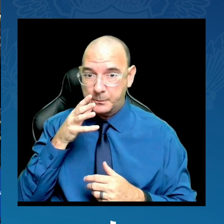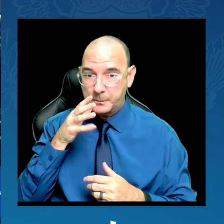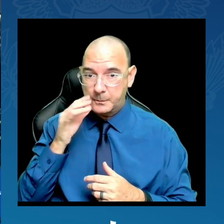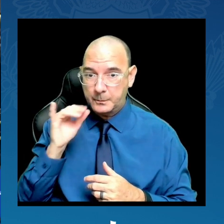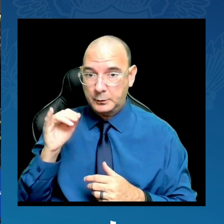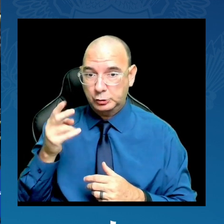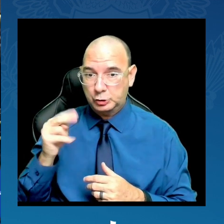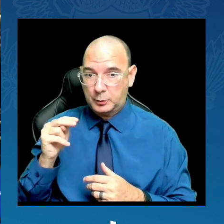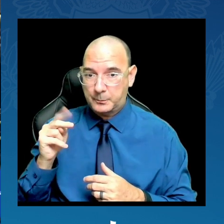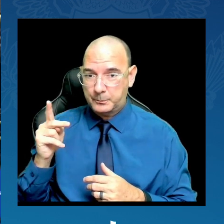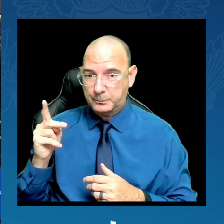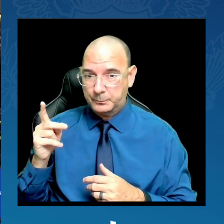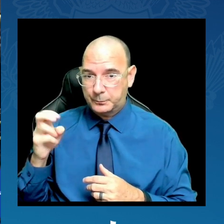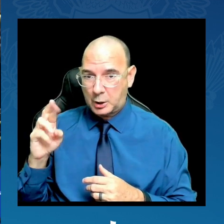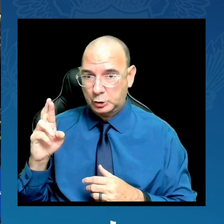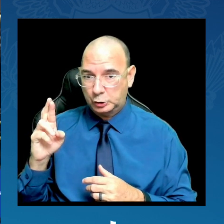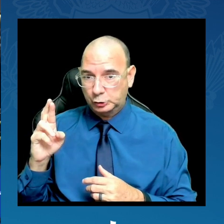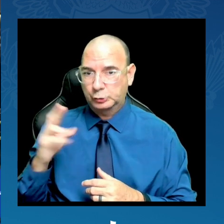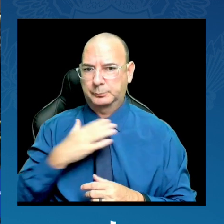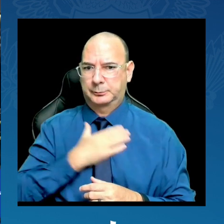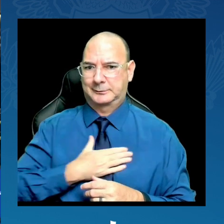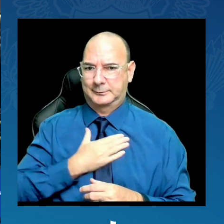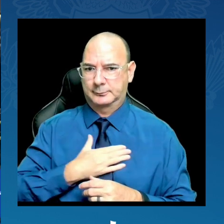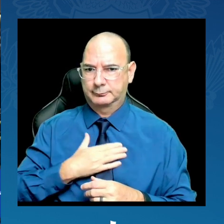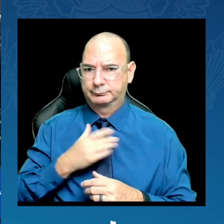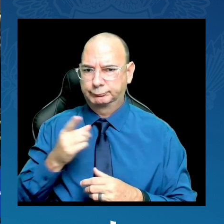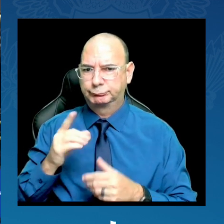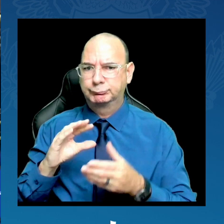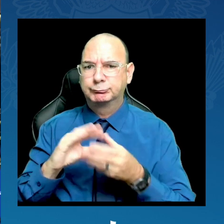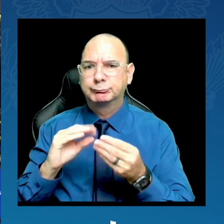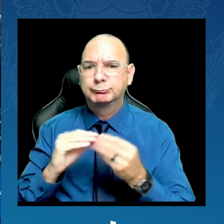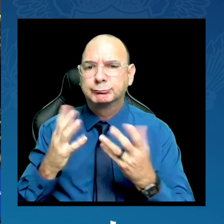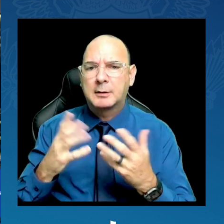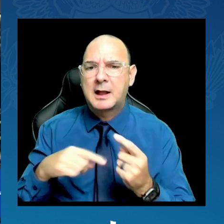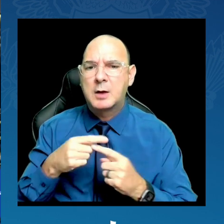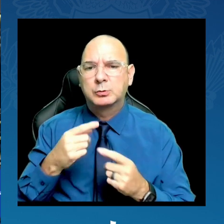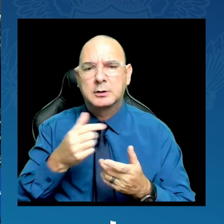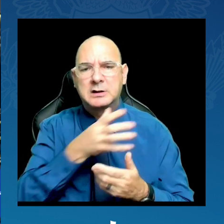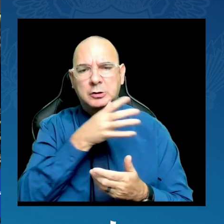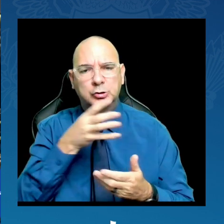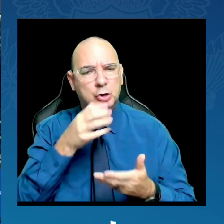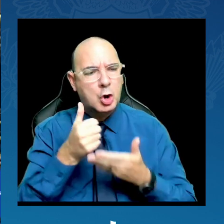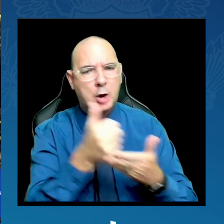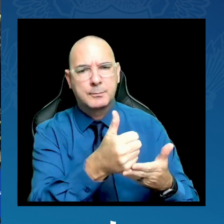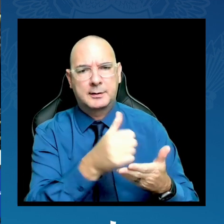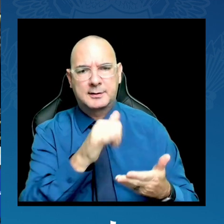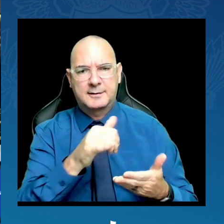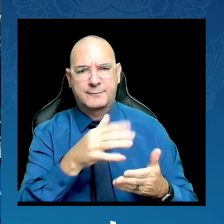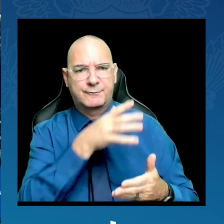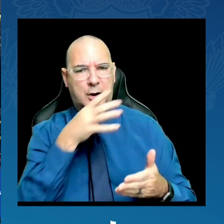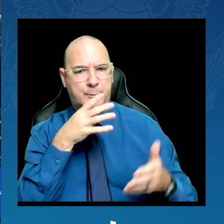is helping farmers deal with increasingly what they are seeing in terms of floods and drought.